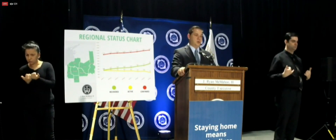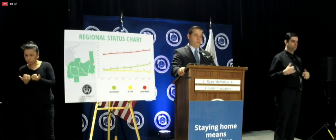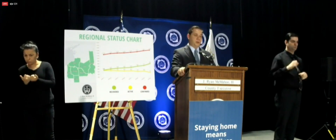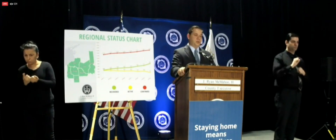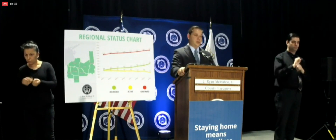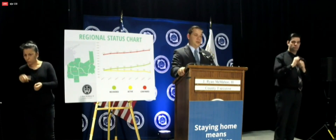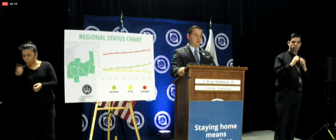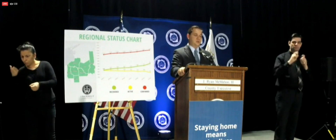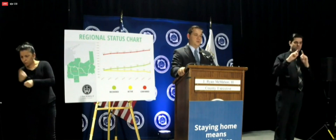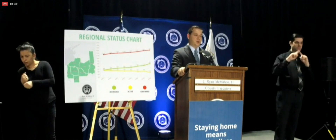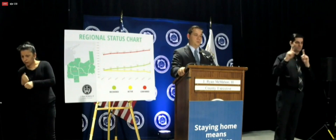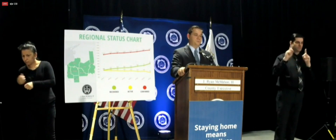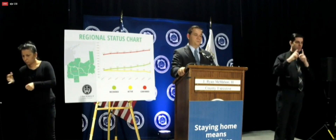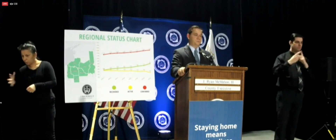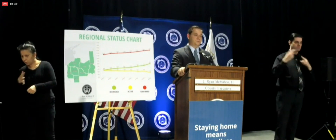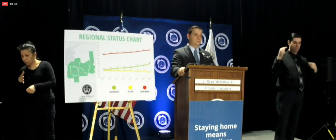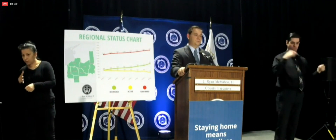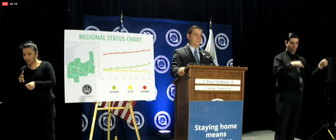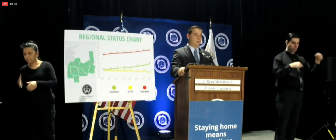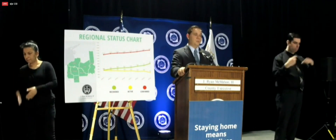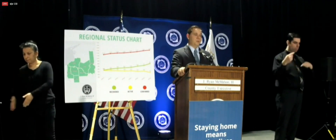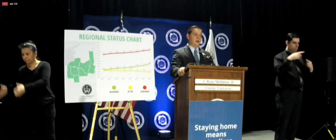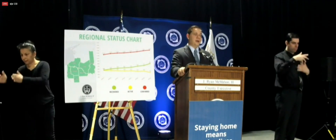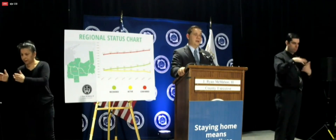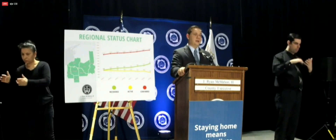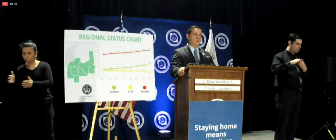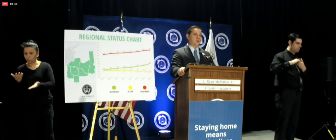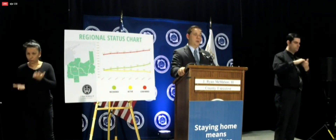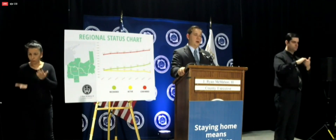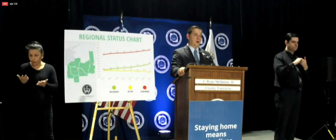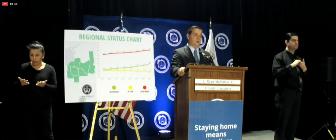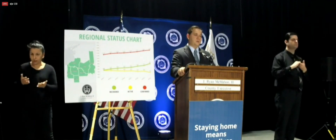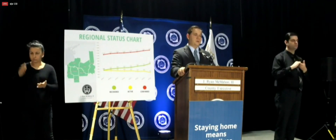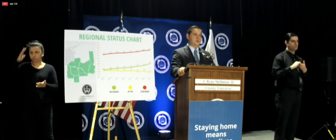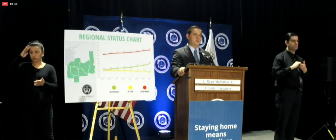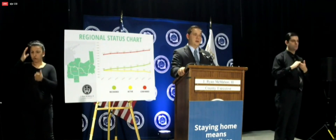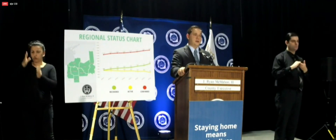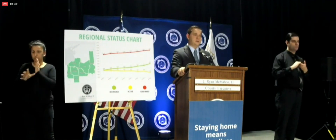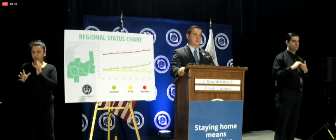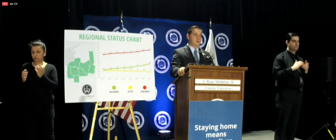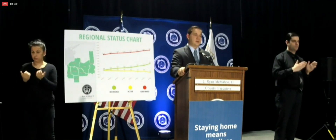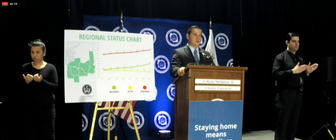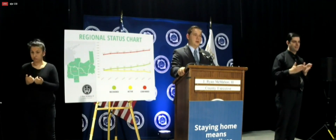I THINK THAT'S GOING CHANGE. I THINK THAT THERE WILL BE A NEW